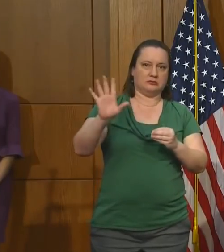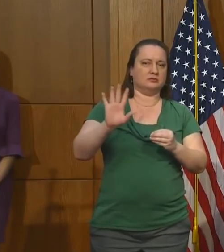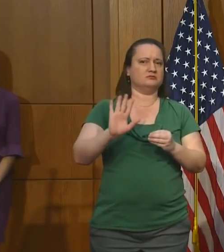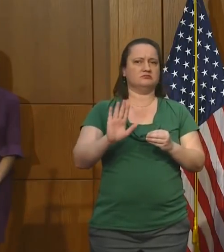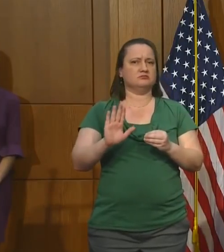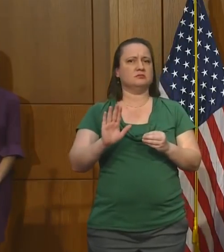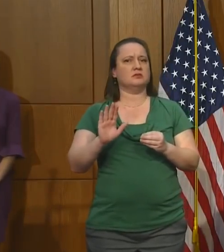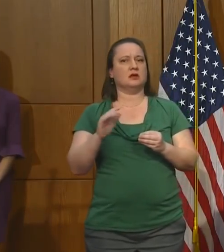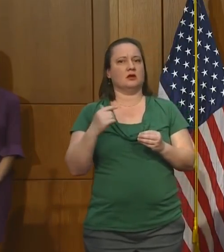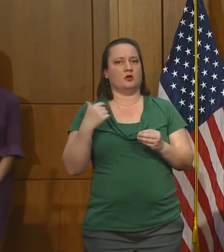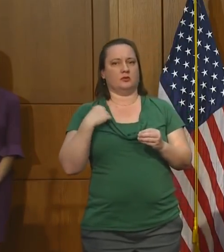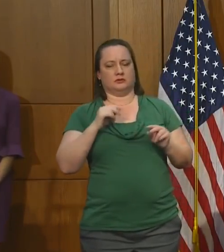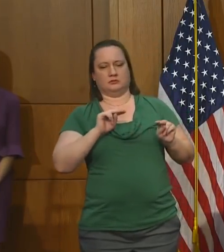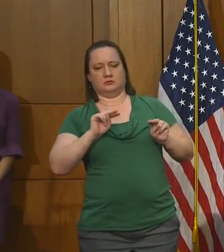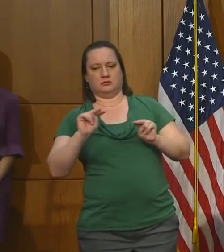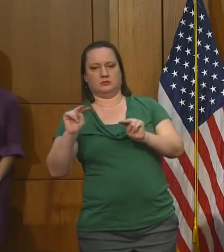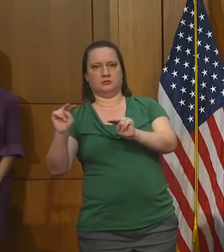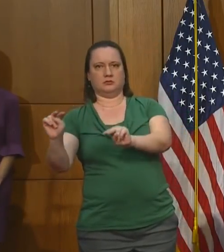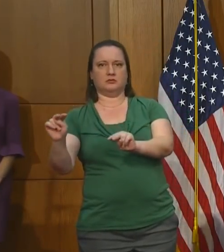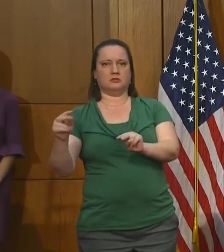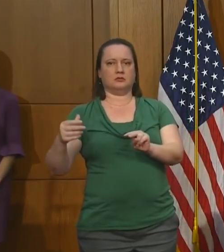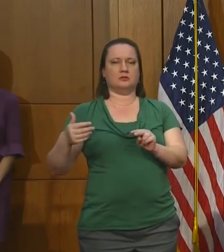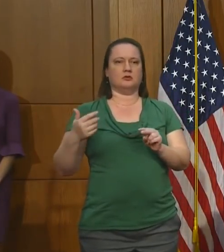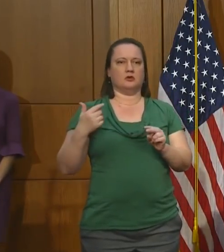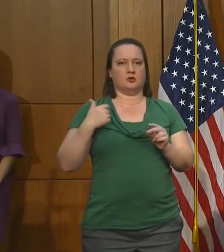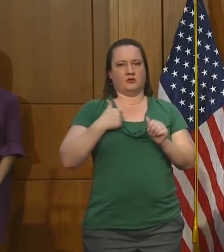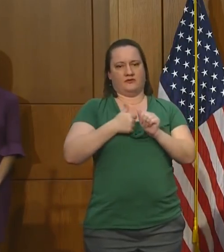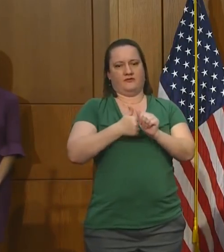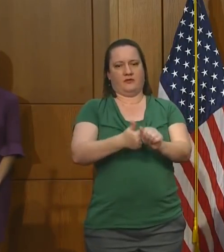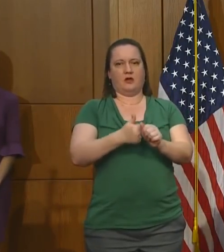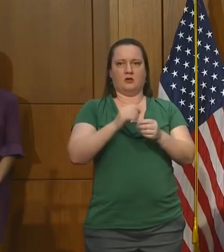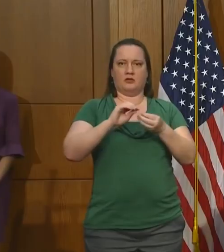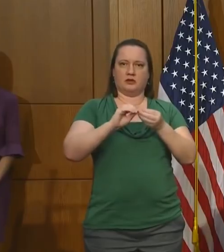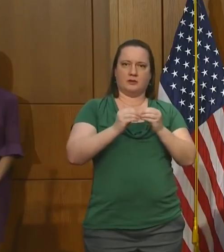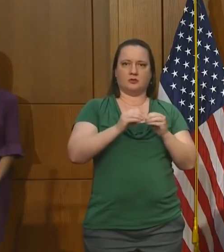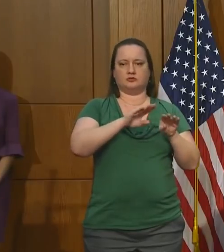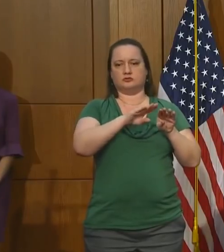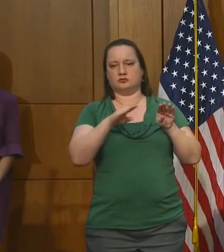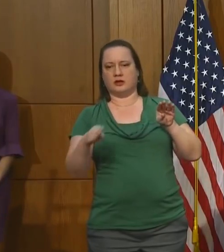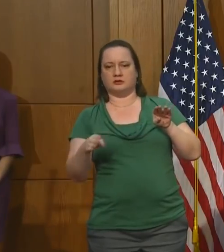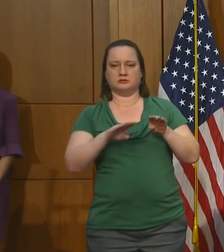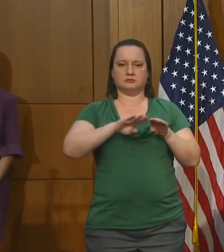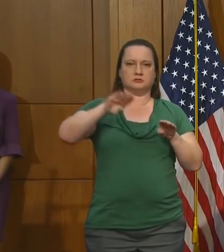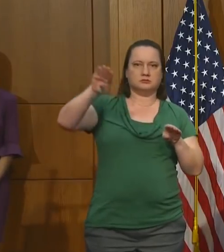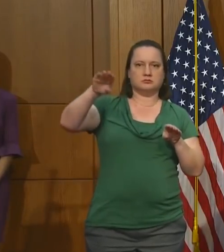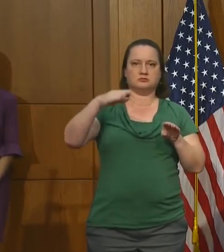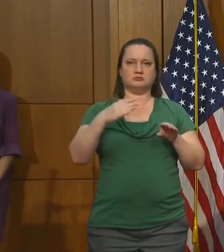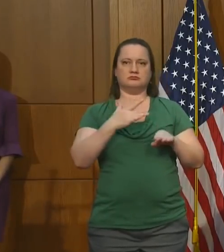NUMBER ARE. OUR. OUR LEGEND DID WHICH WILL WILL REFER IT'S A IT'S FOR. A THAT OF ALL OF THE THAT WE'VE FOLLOWING AND THE WHAT WE'VE- TO IN ORDER TO MOVE